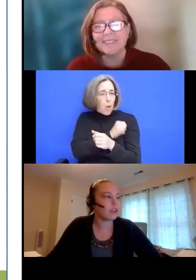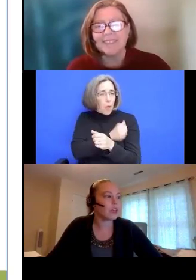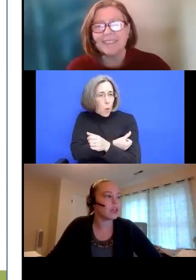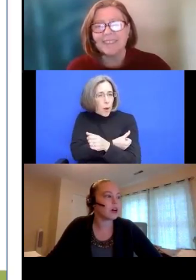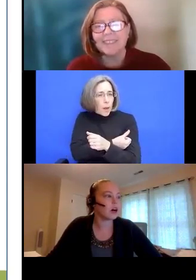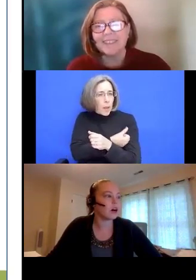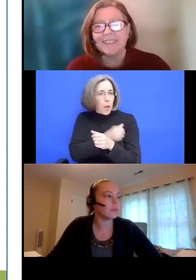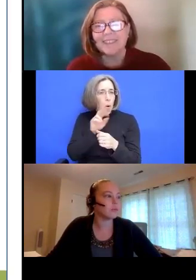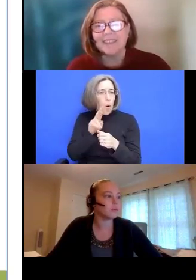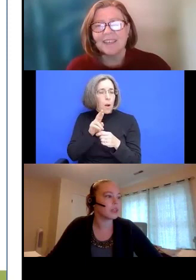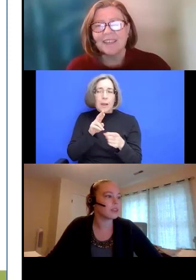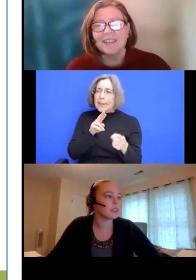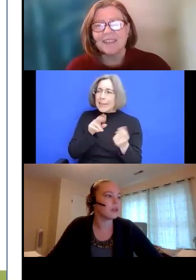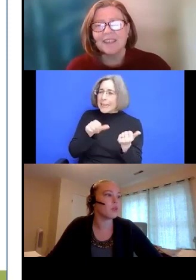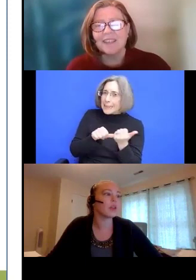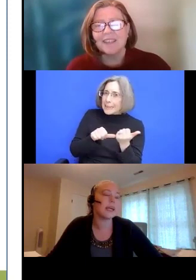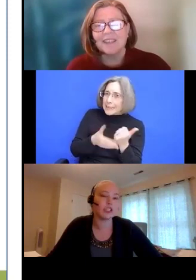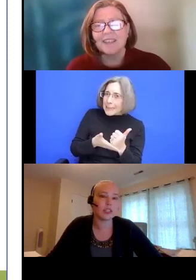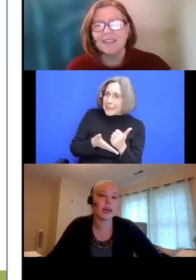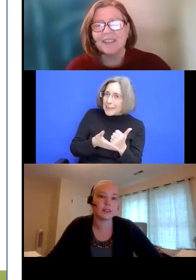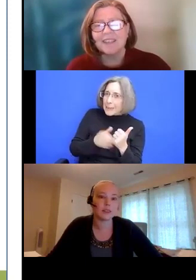Jade Blevins: The permission of HSS.